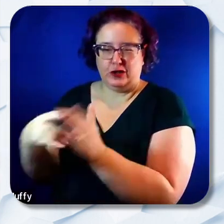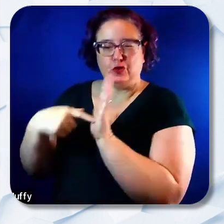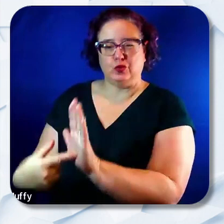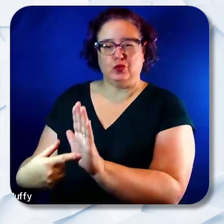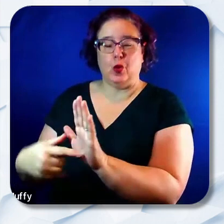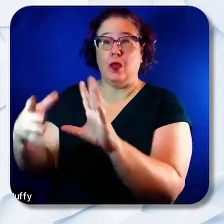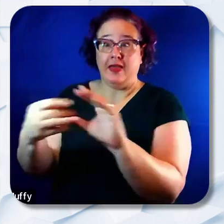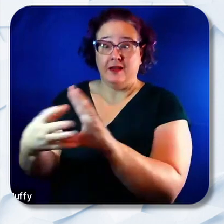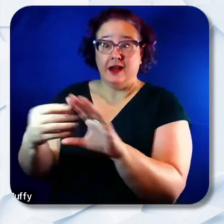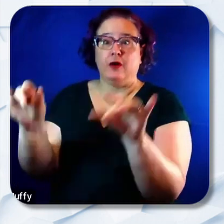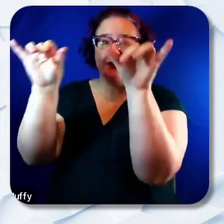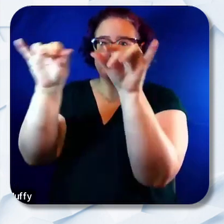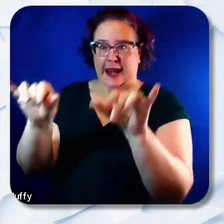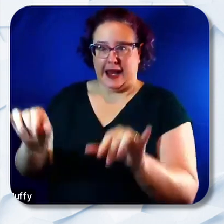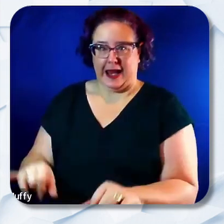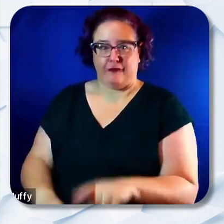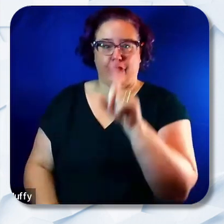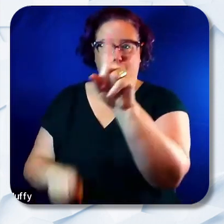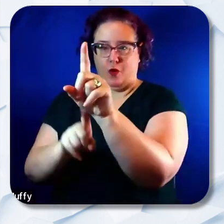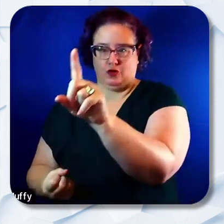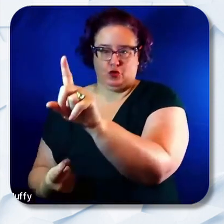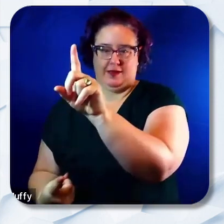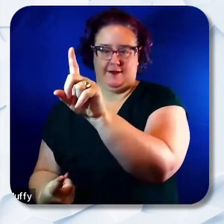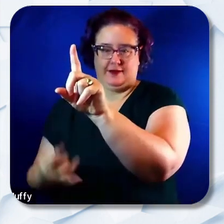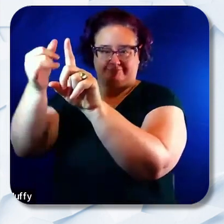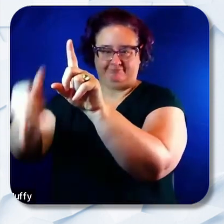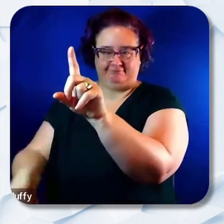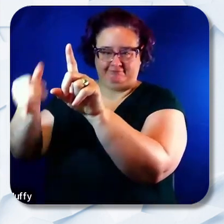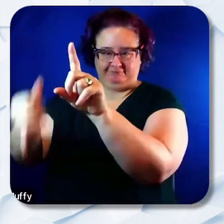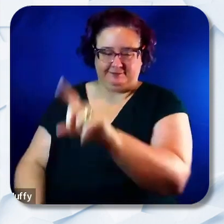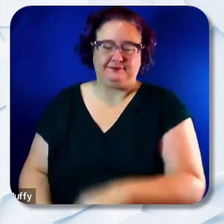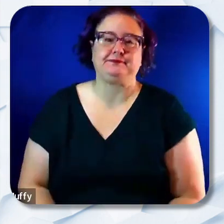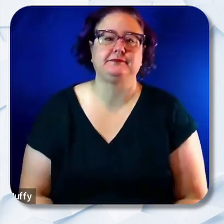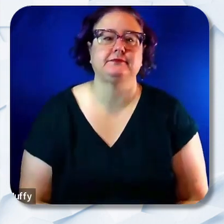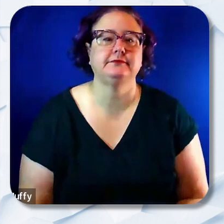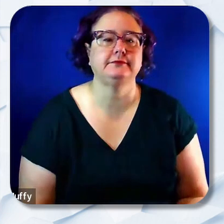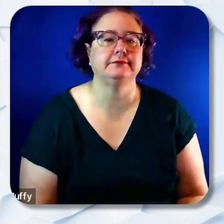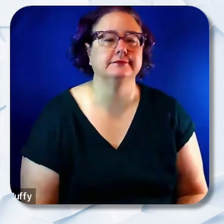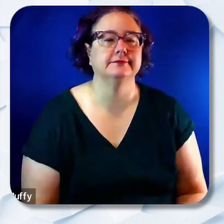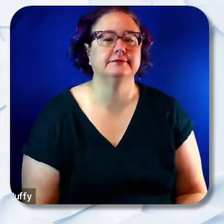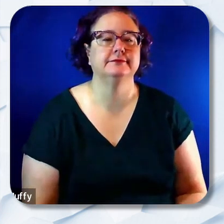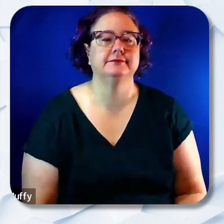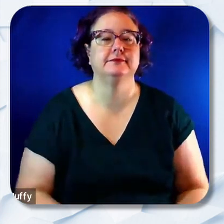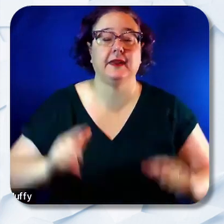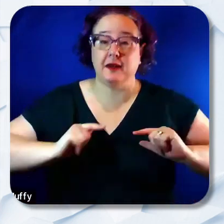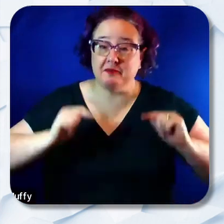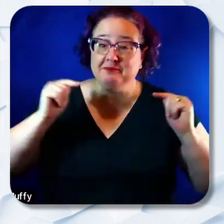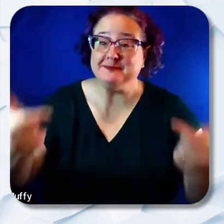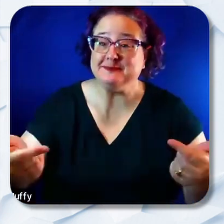I will now hand it over to Alexis Cliff to walk us through the EE App Report database. Hello everyone.